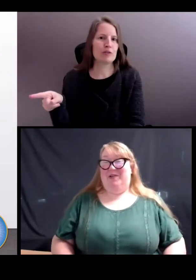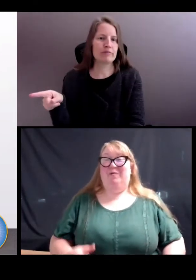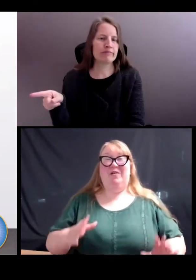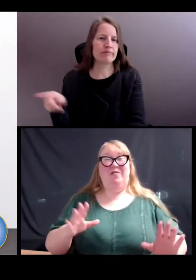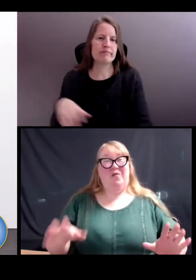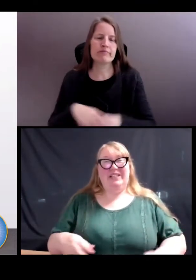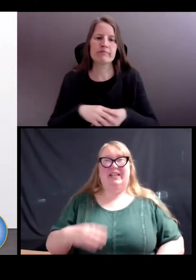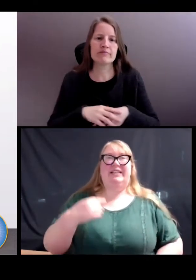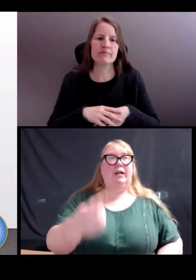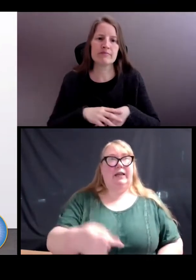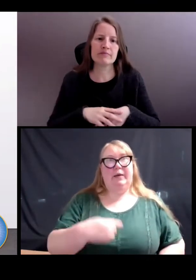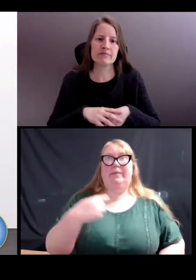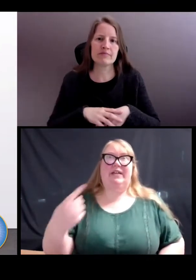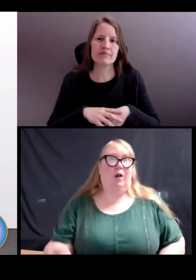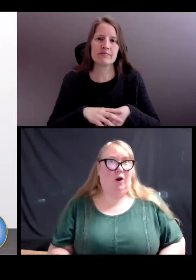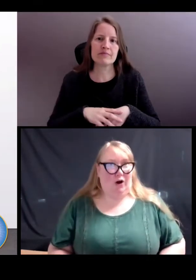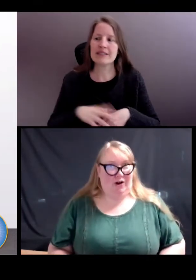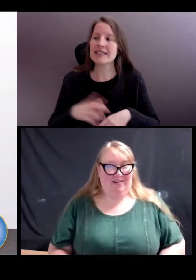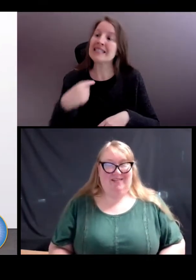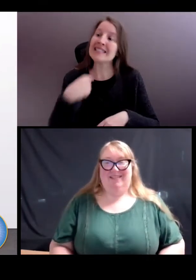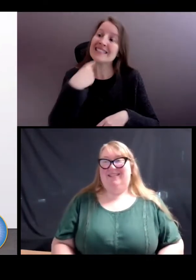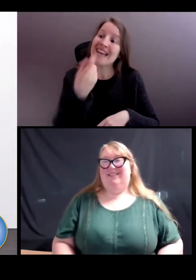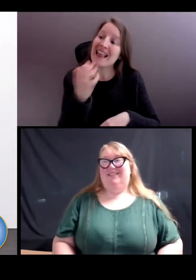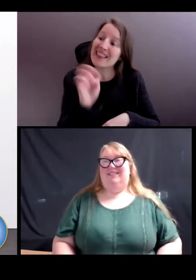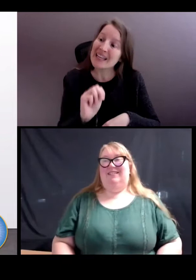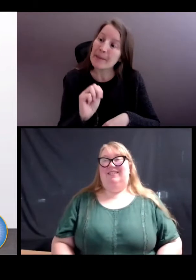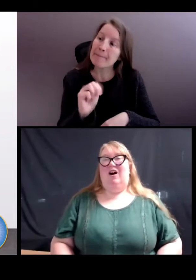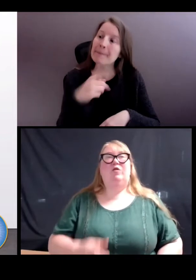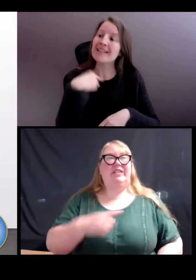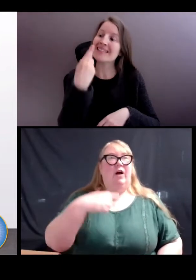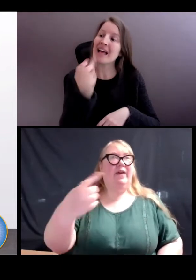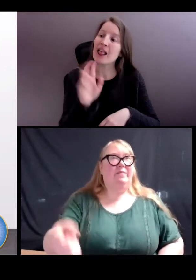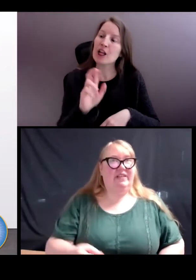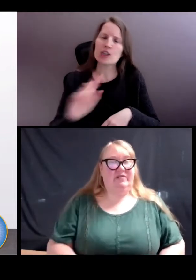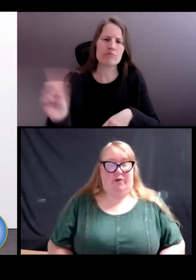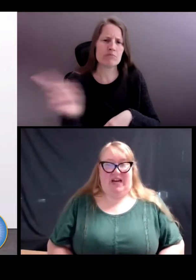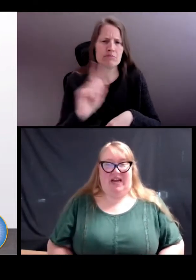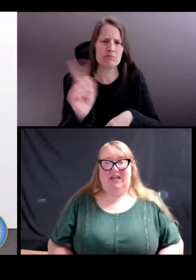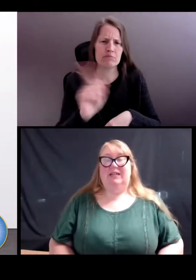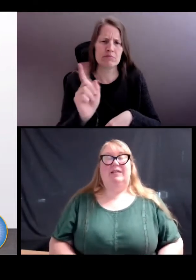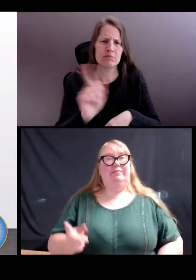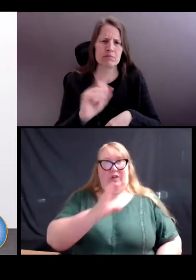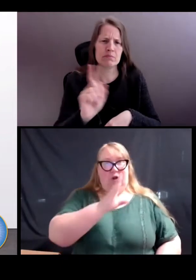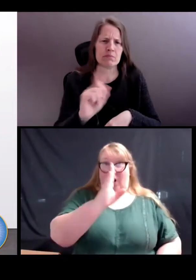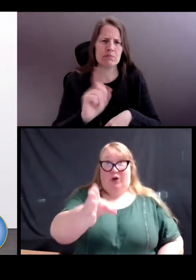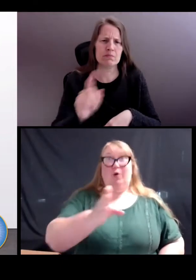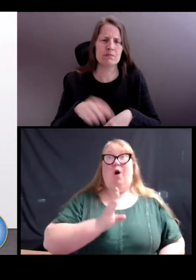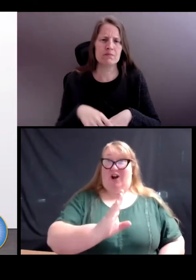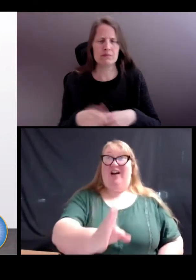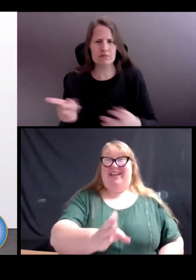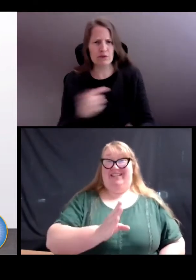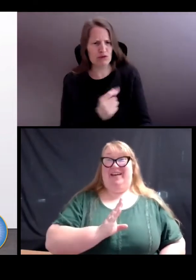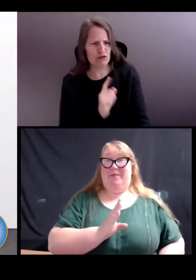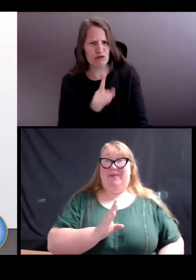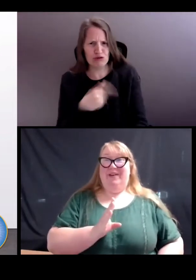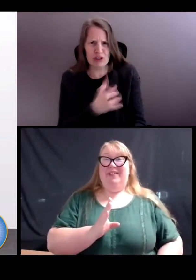you want to avoid tell him tell her oh, tell them this for me You are talking to them The